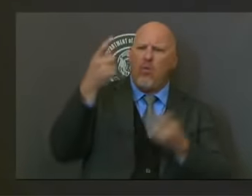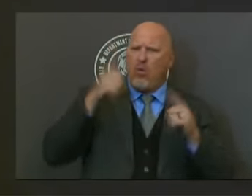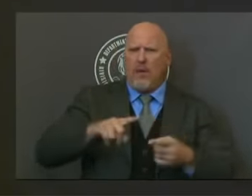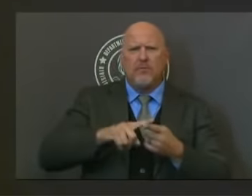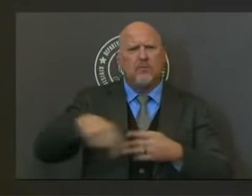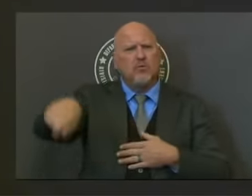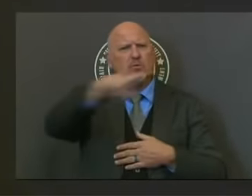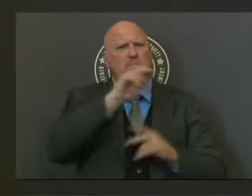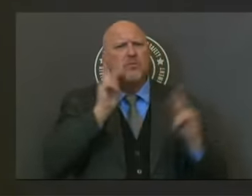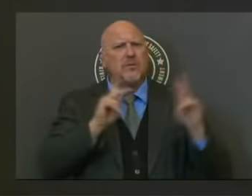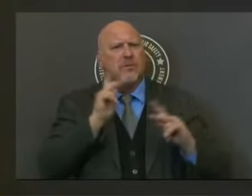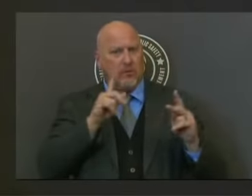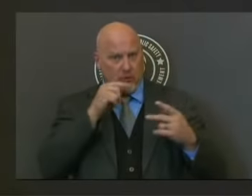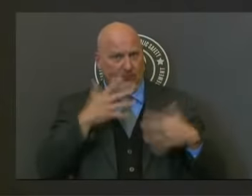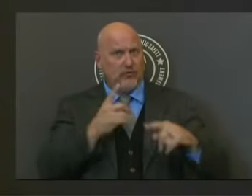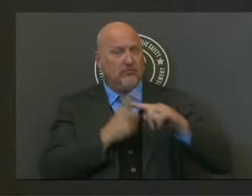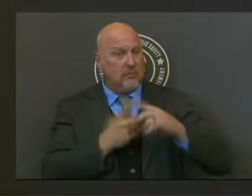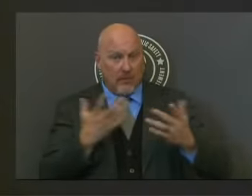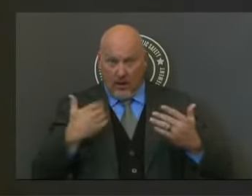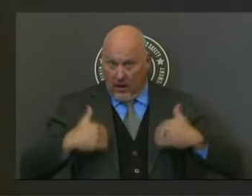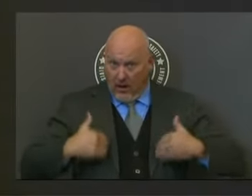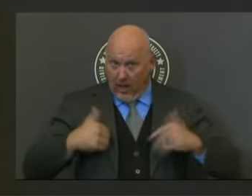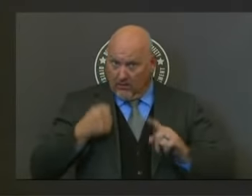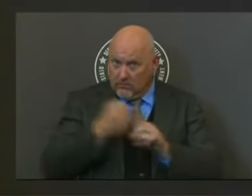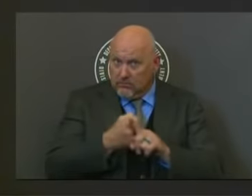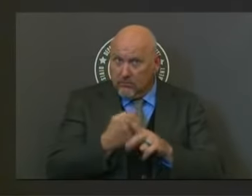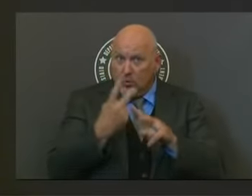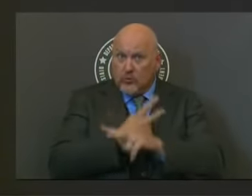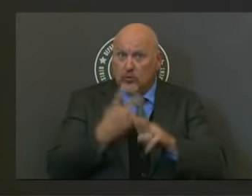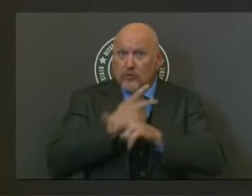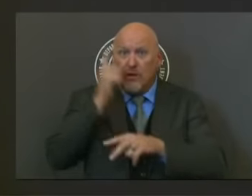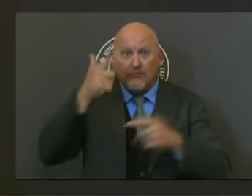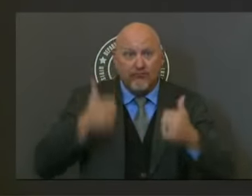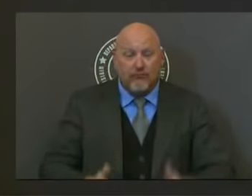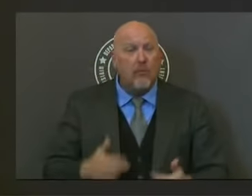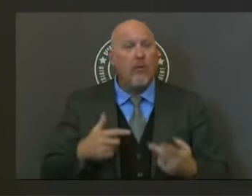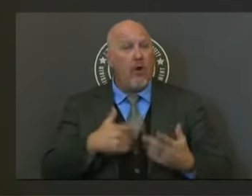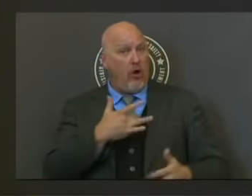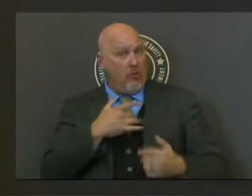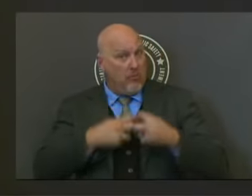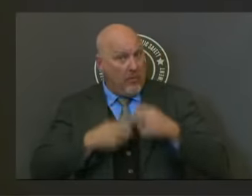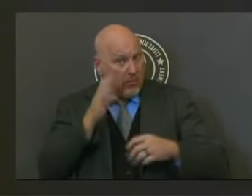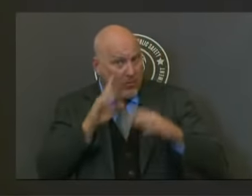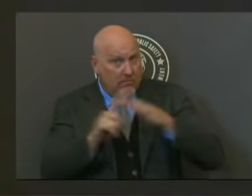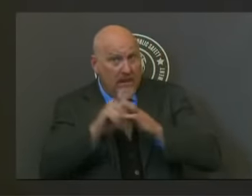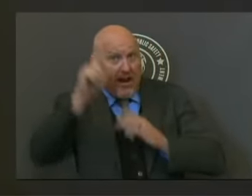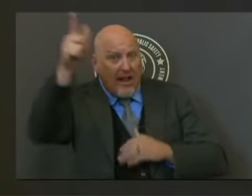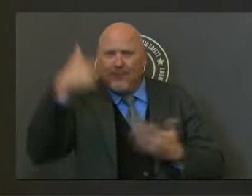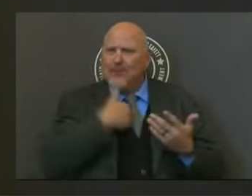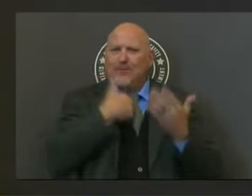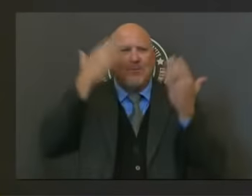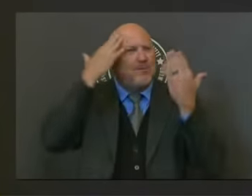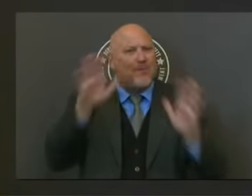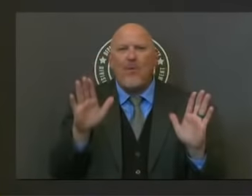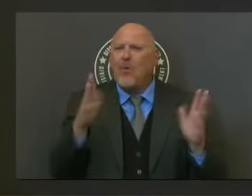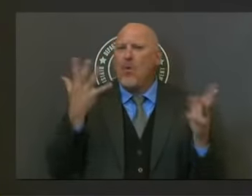concern mounting about the long term impacts for example I've got this memo